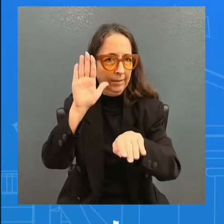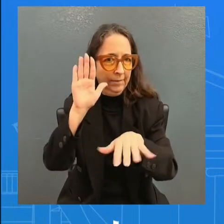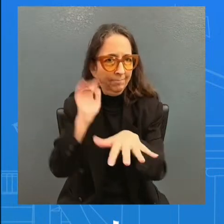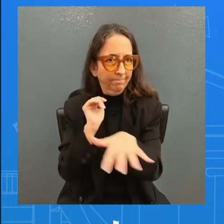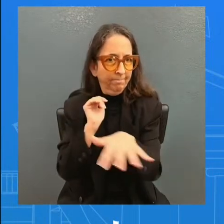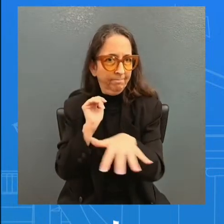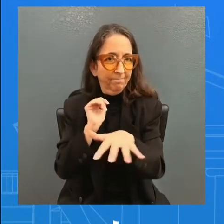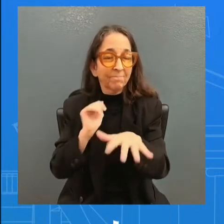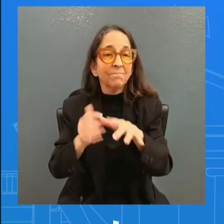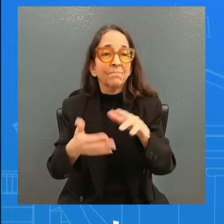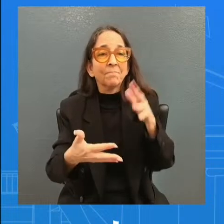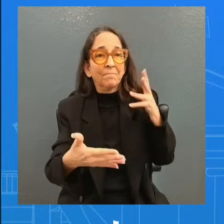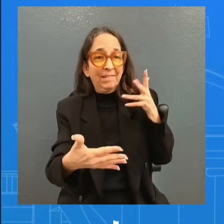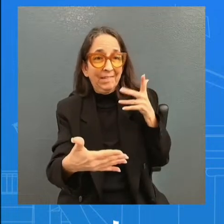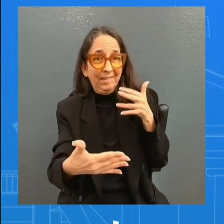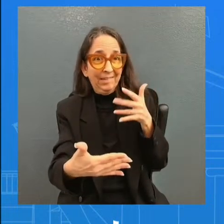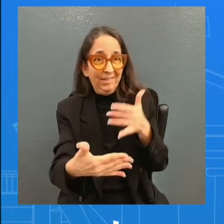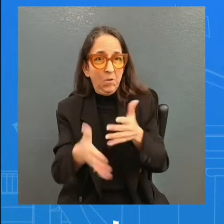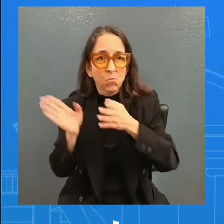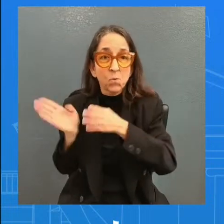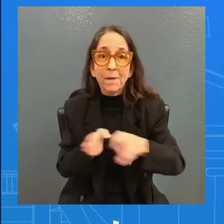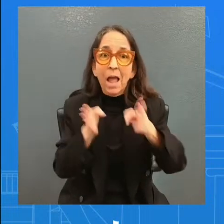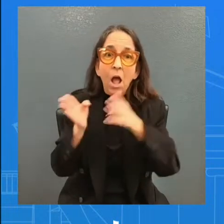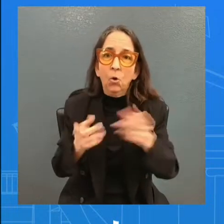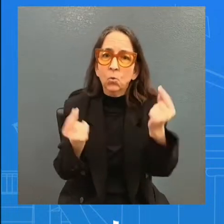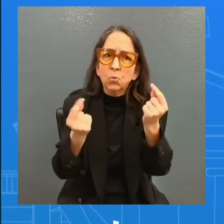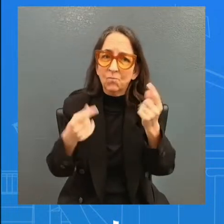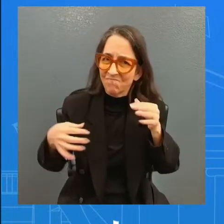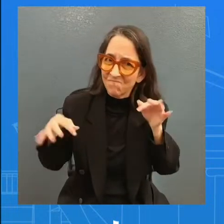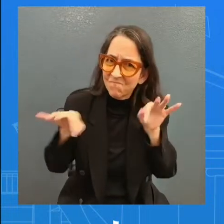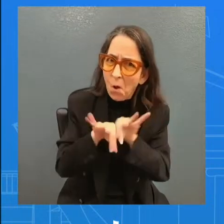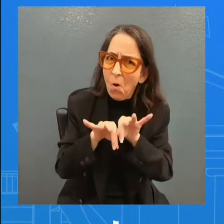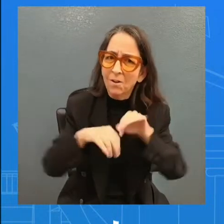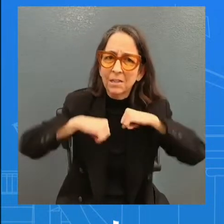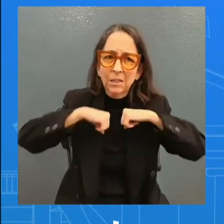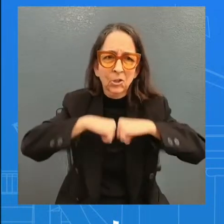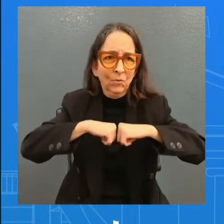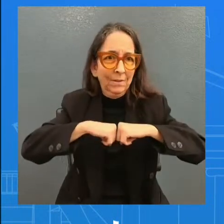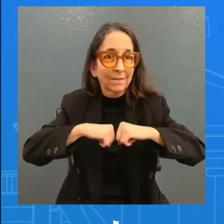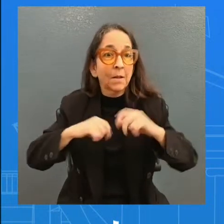the security of these events and the safety of those attending them. So, again, this is something